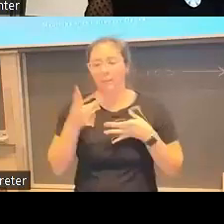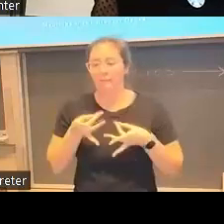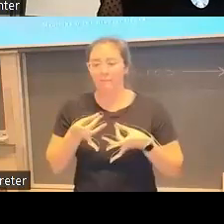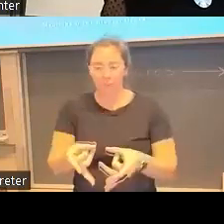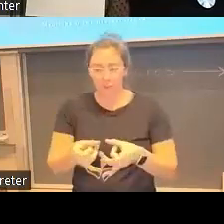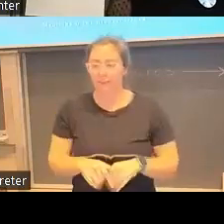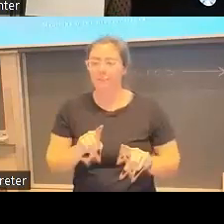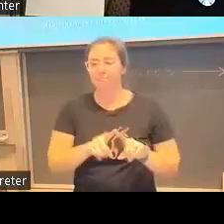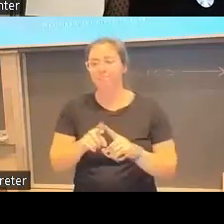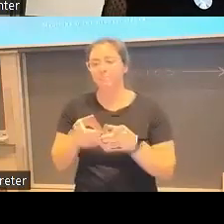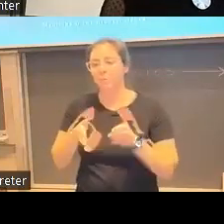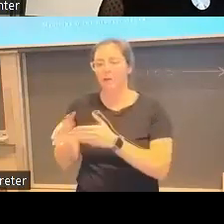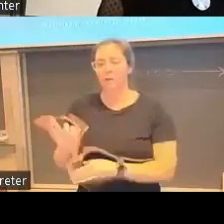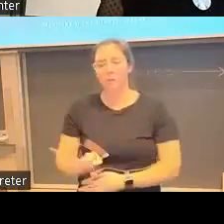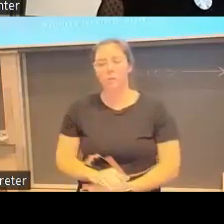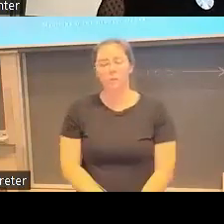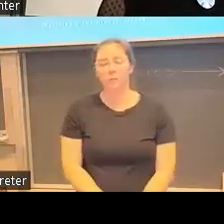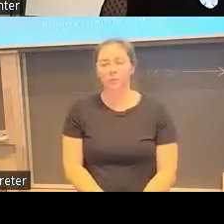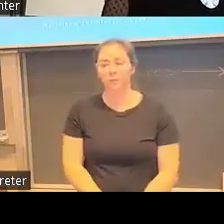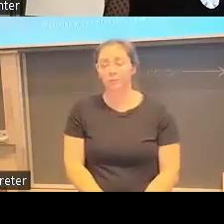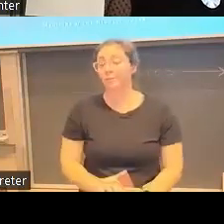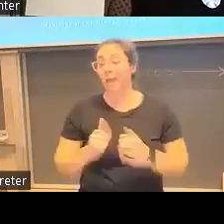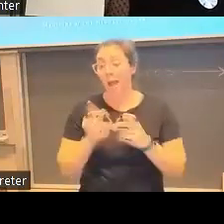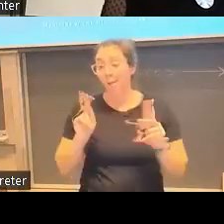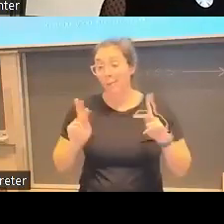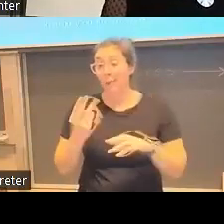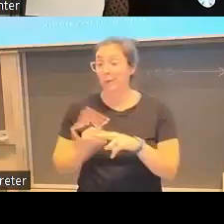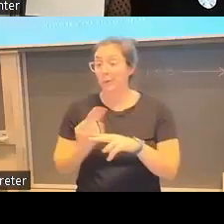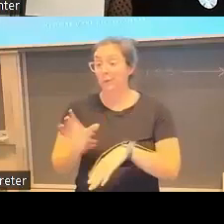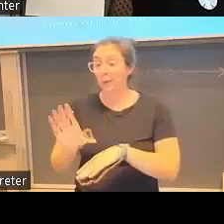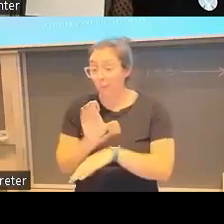about it in other ways as well um how are people using the computer in the room are their things